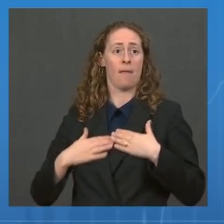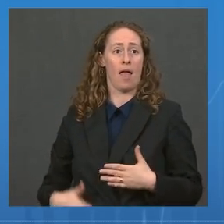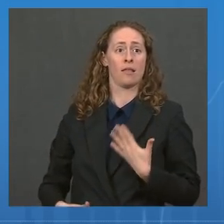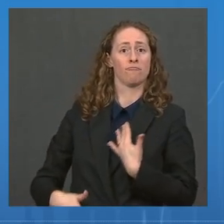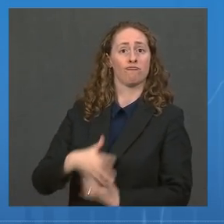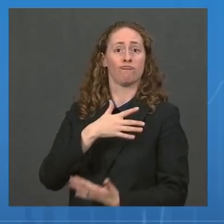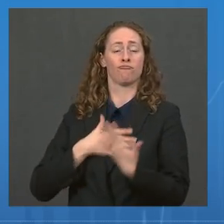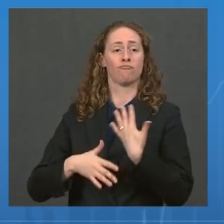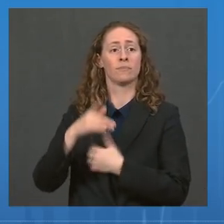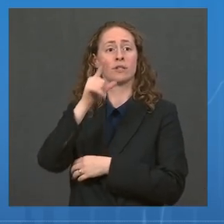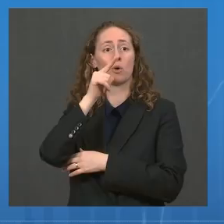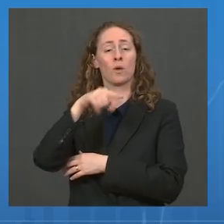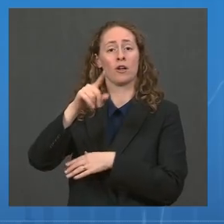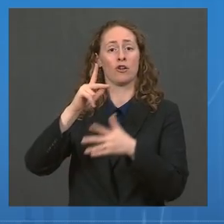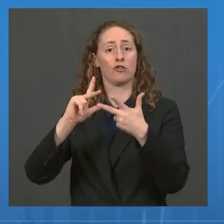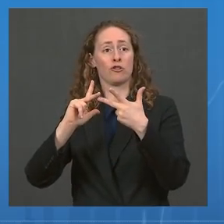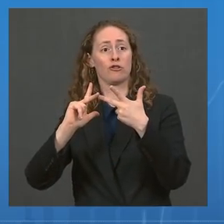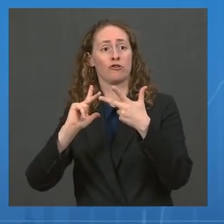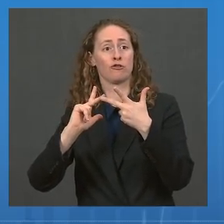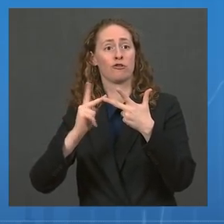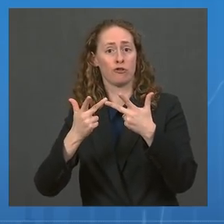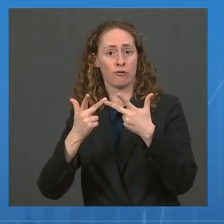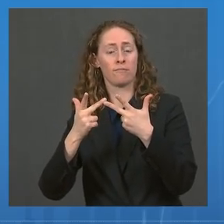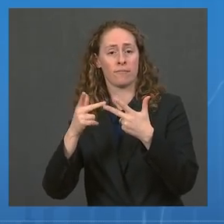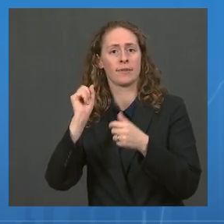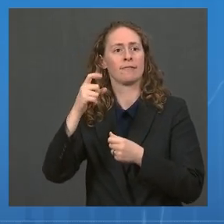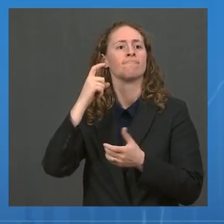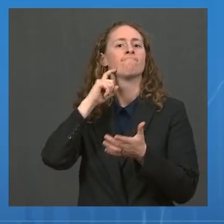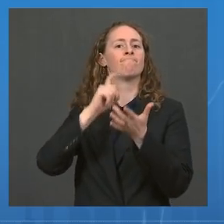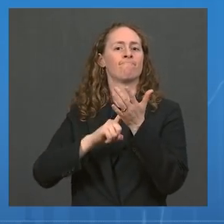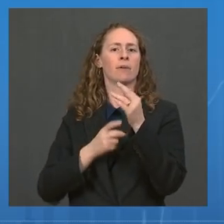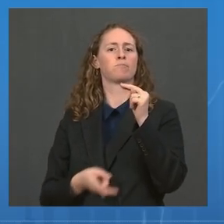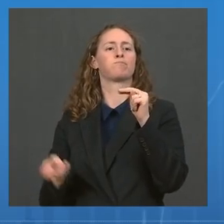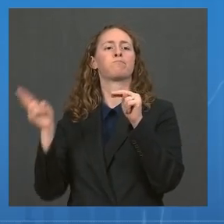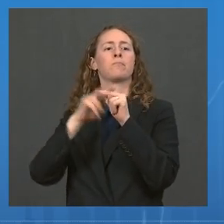for neutralizing titers against the Delta variant.